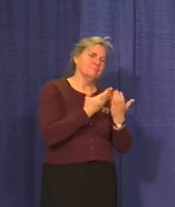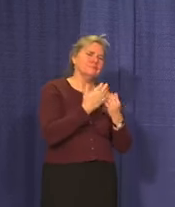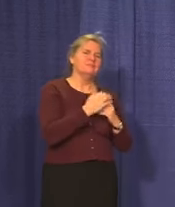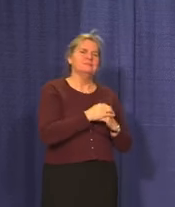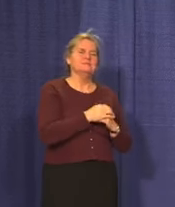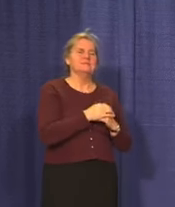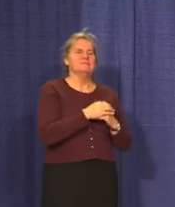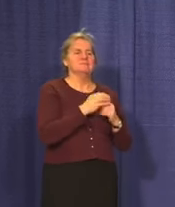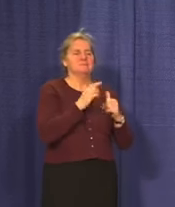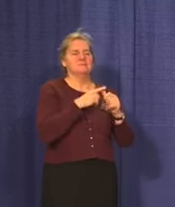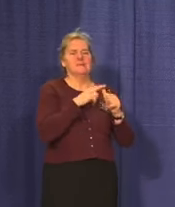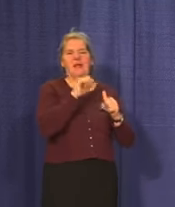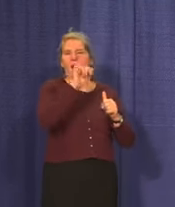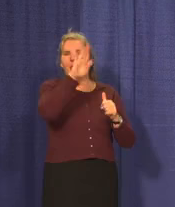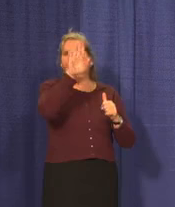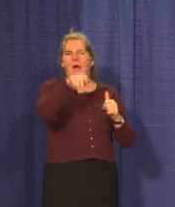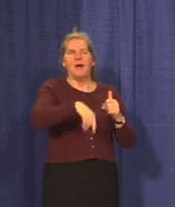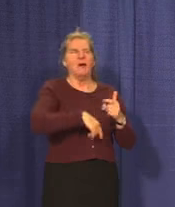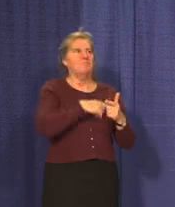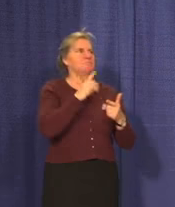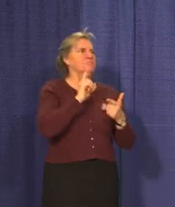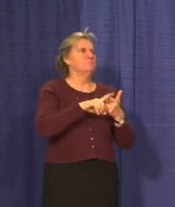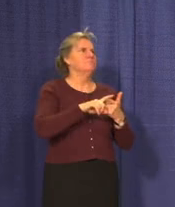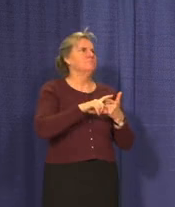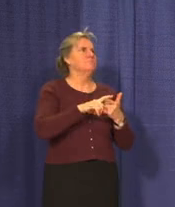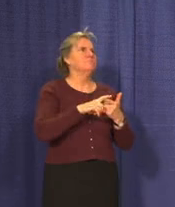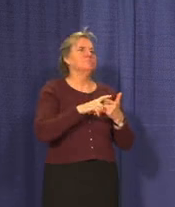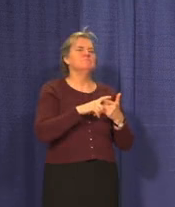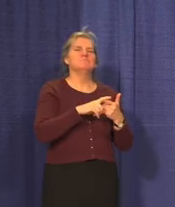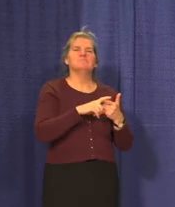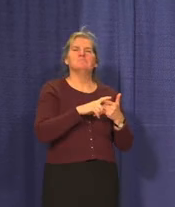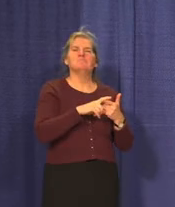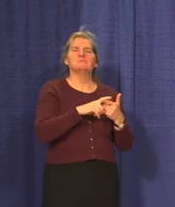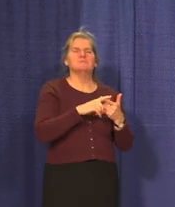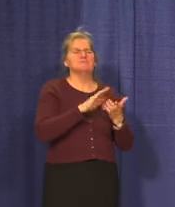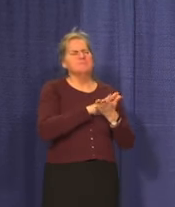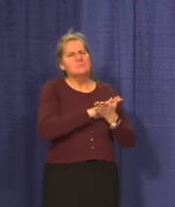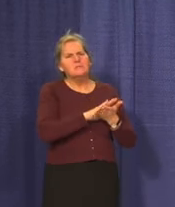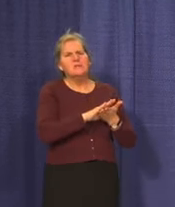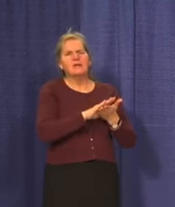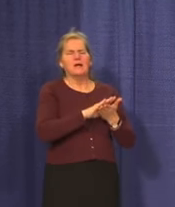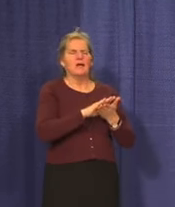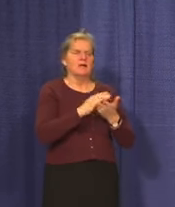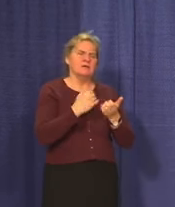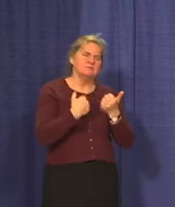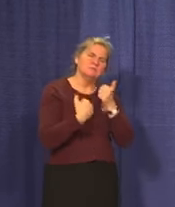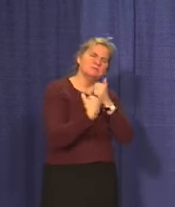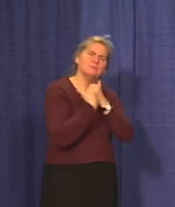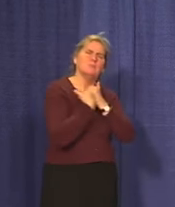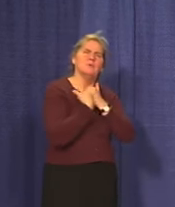CAPACITY, THE KINDNESS AND THE SUPPORT THAT THEY OFFER WAY